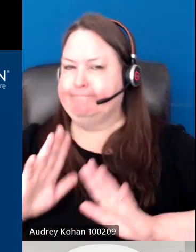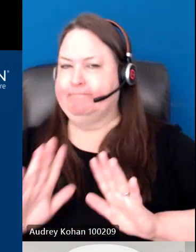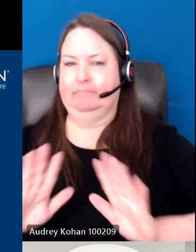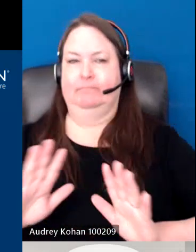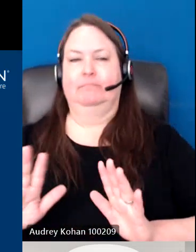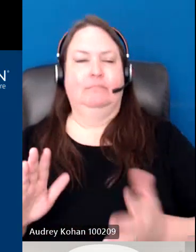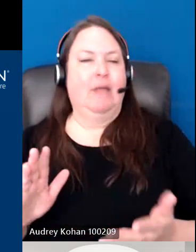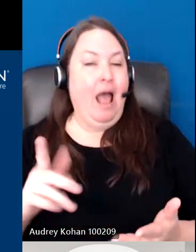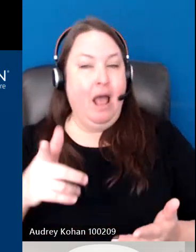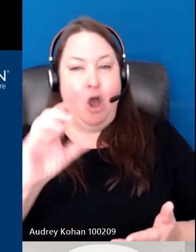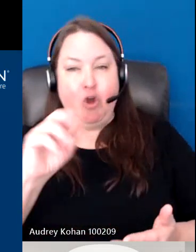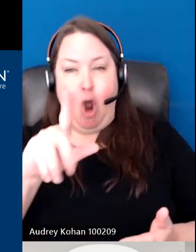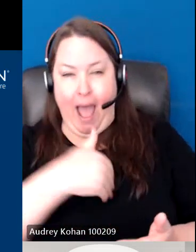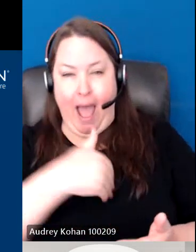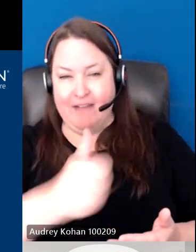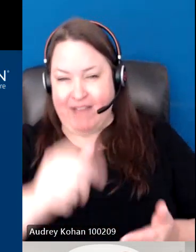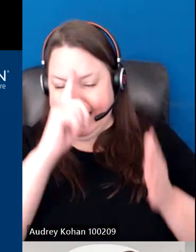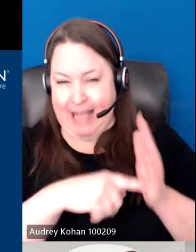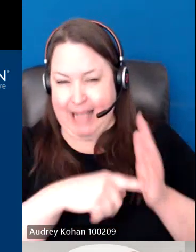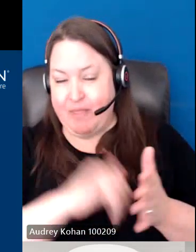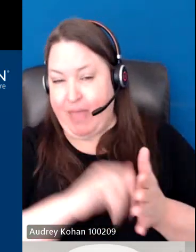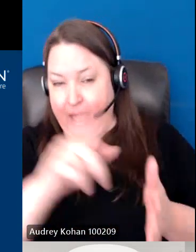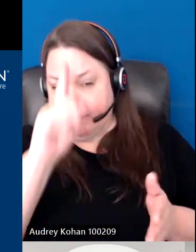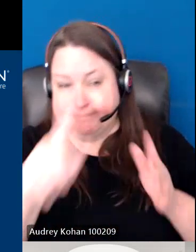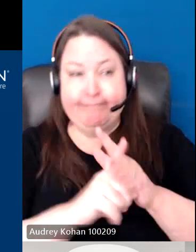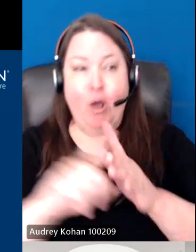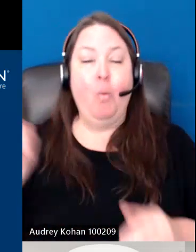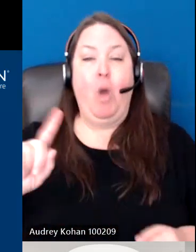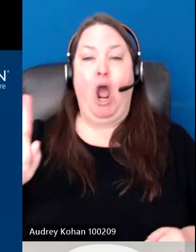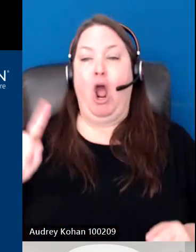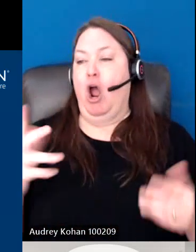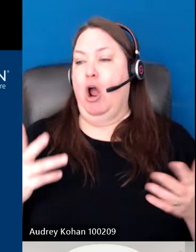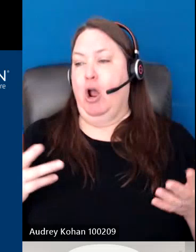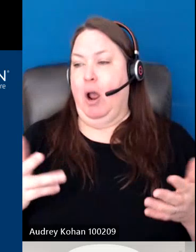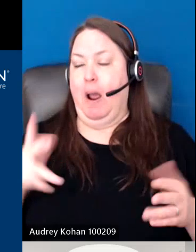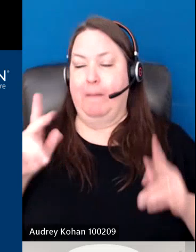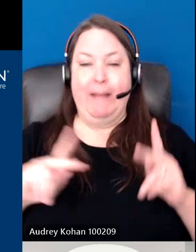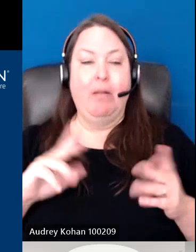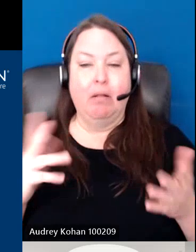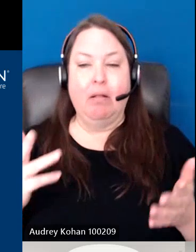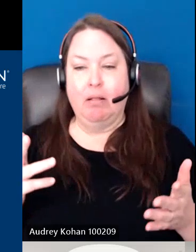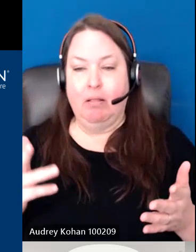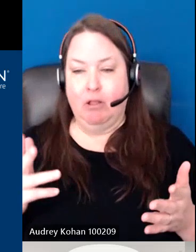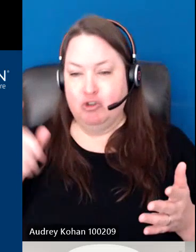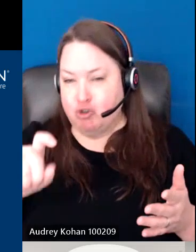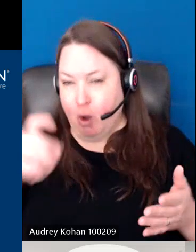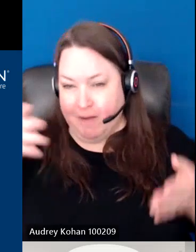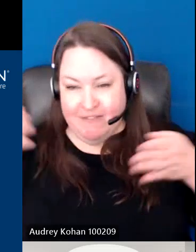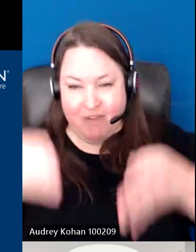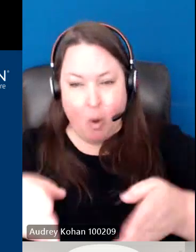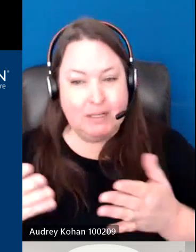any examples that that jump to mind of of where people on this call should focus um should should